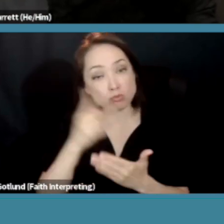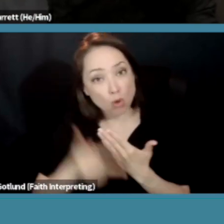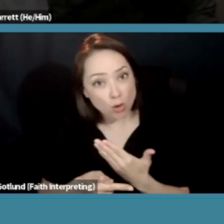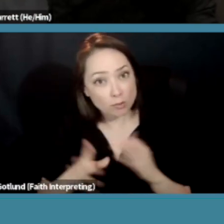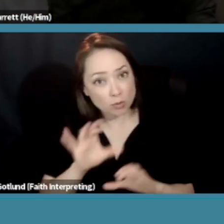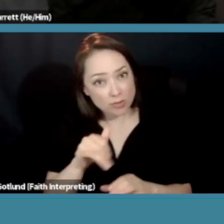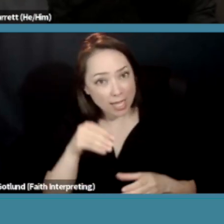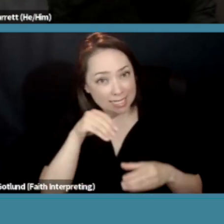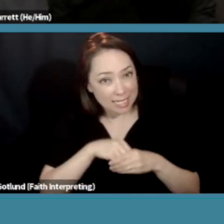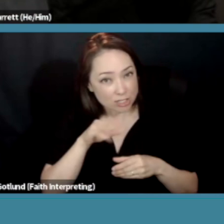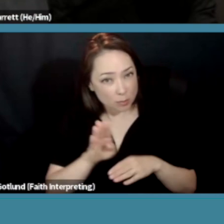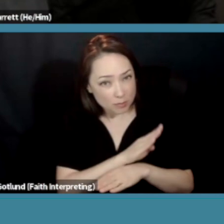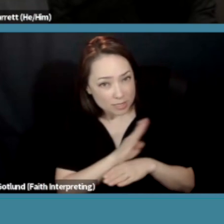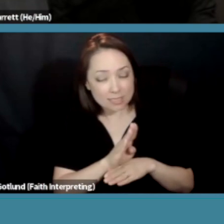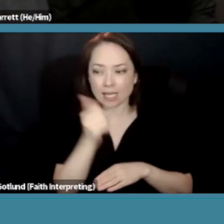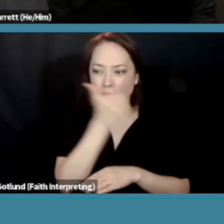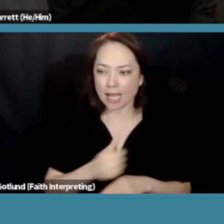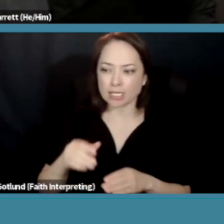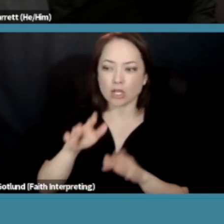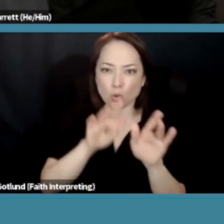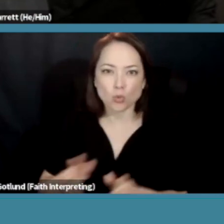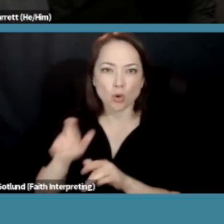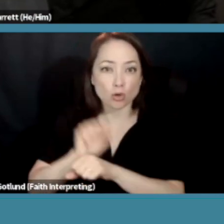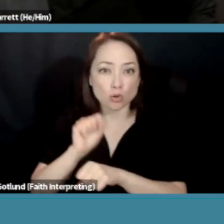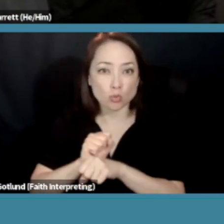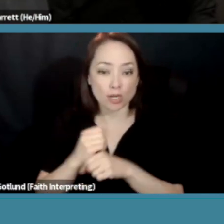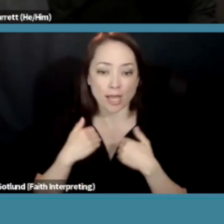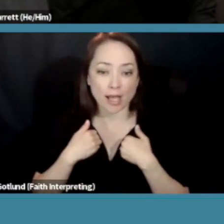Any of the recorded work, getting that captioned internally as well.